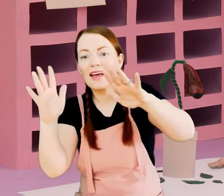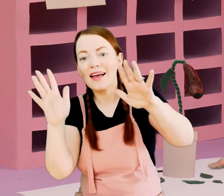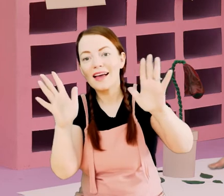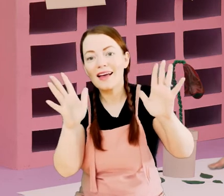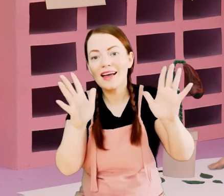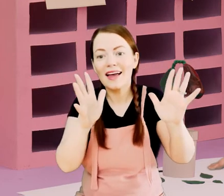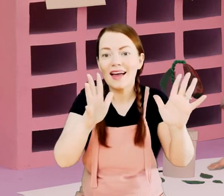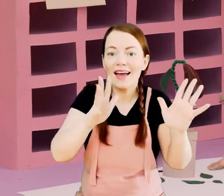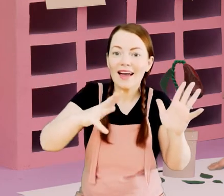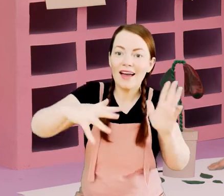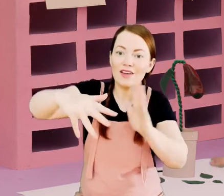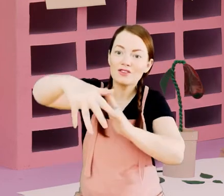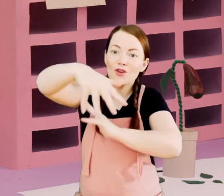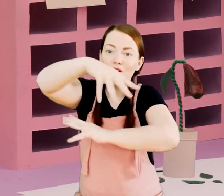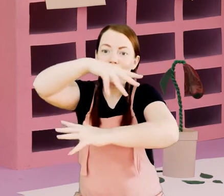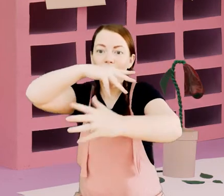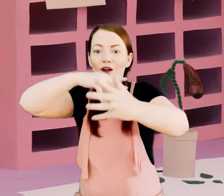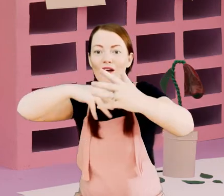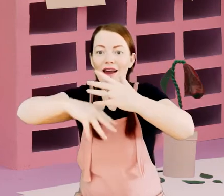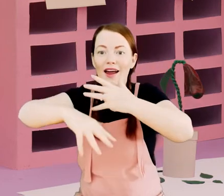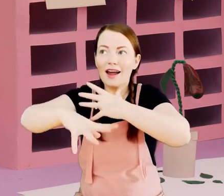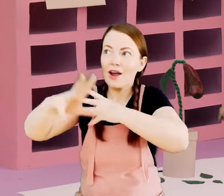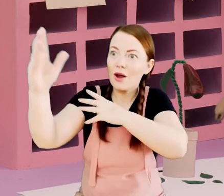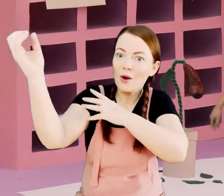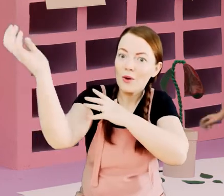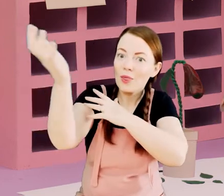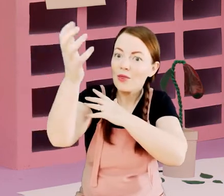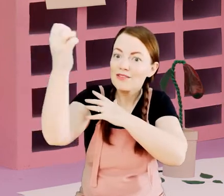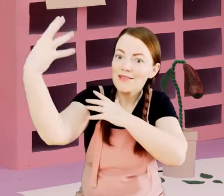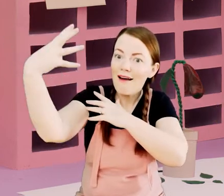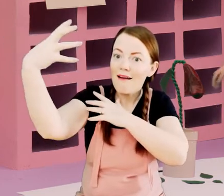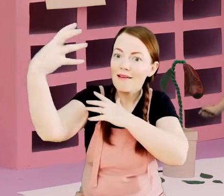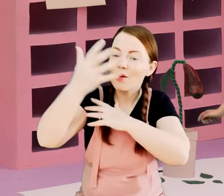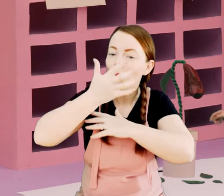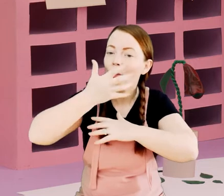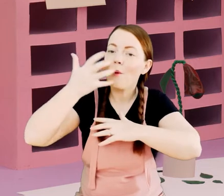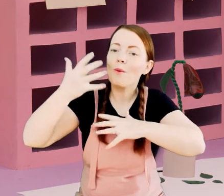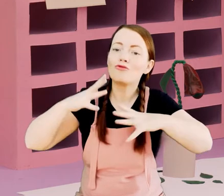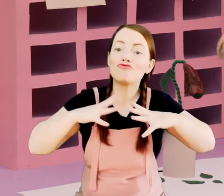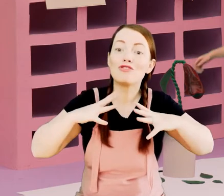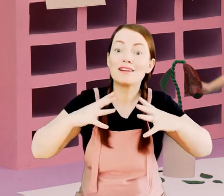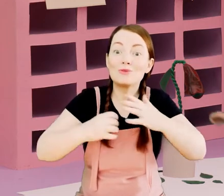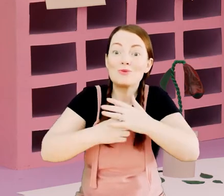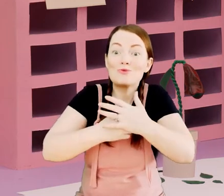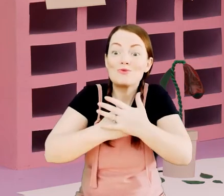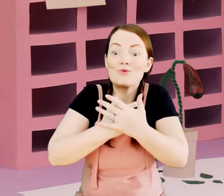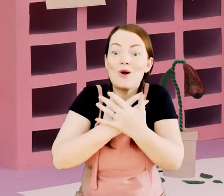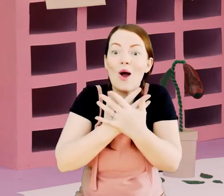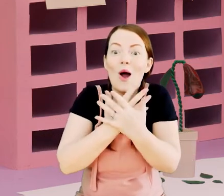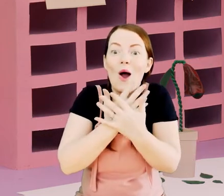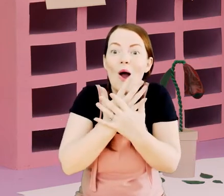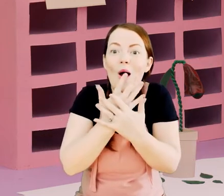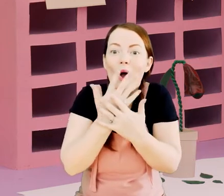Swaying and stirring with the warmth the sun brings, ready to grow and spring, spring, spring!